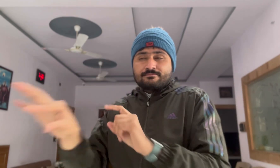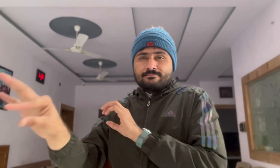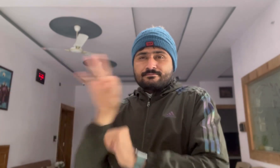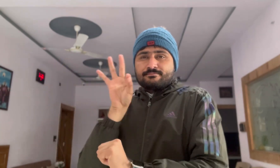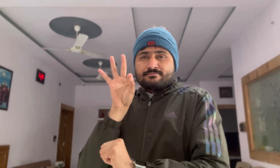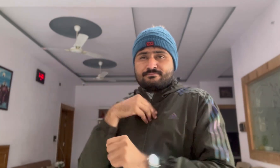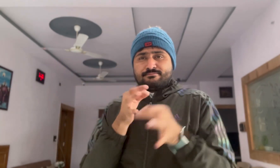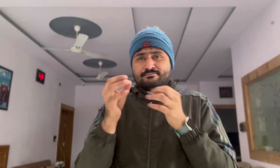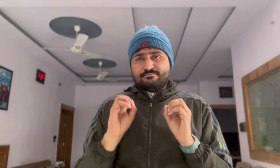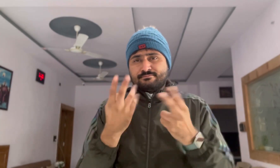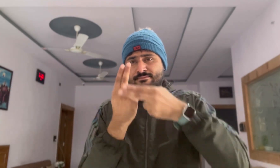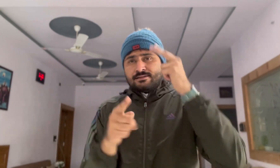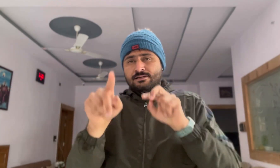A group